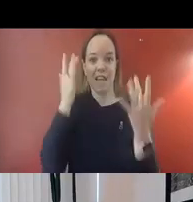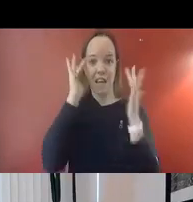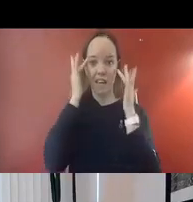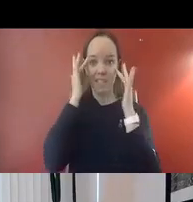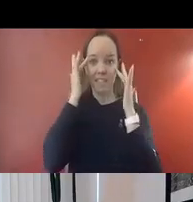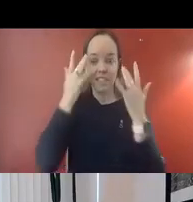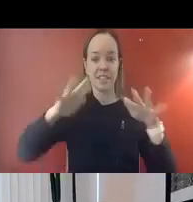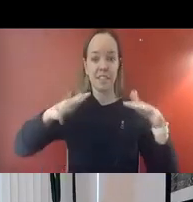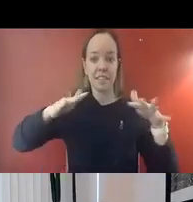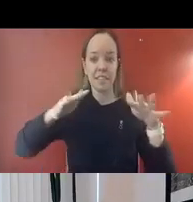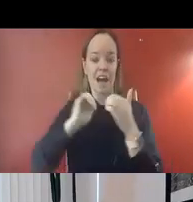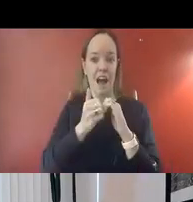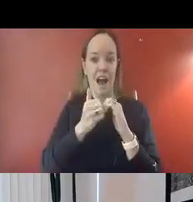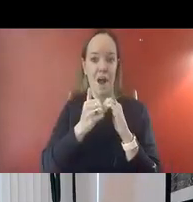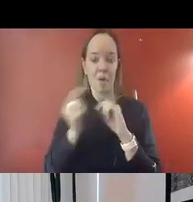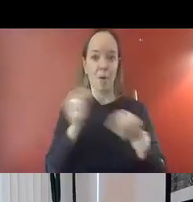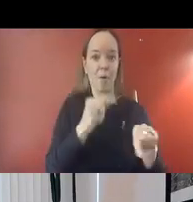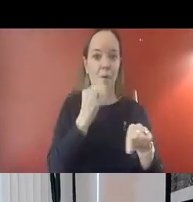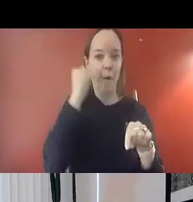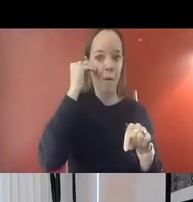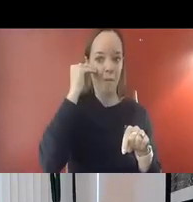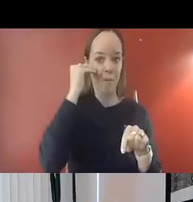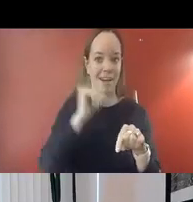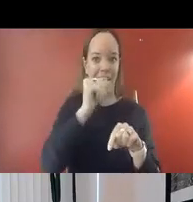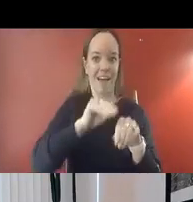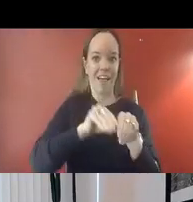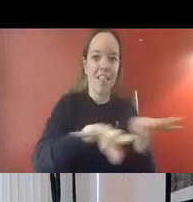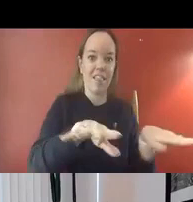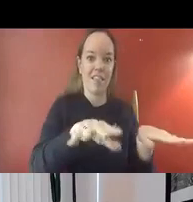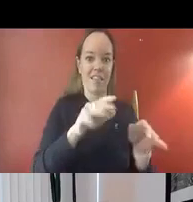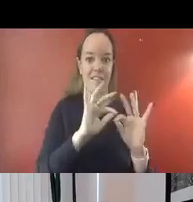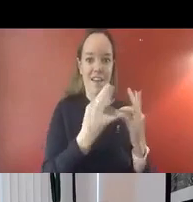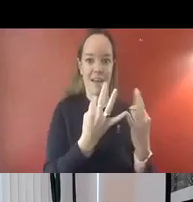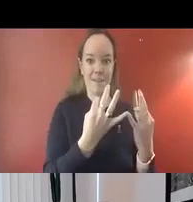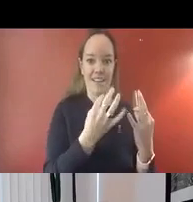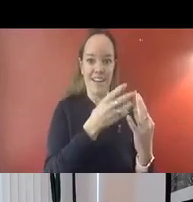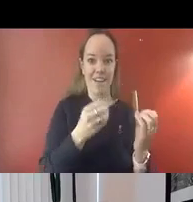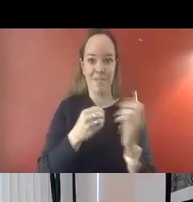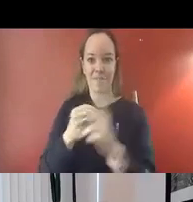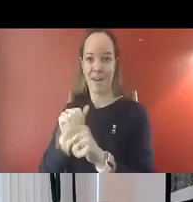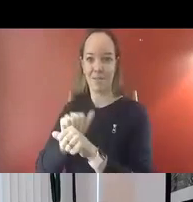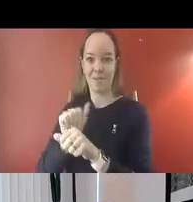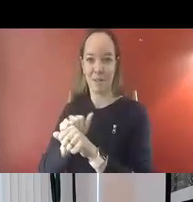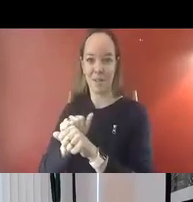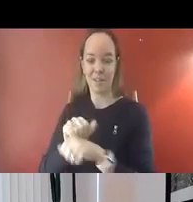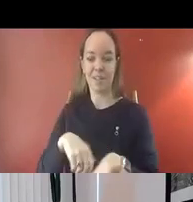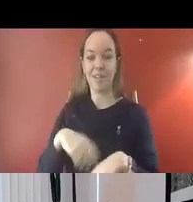family safe and come back to work. And about how to go home and keep their for those employees that we've sent home family safe and come back to work. And to stay healthy, they're having a lot of for those employees that we've sent home